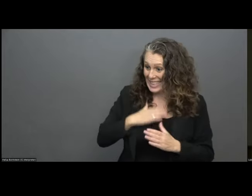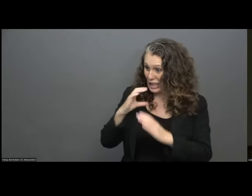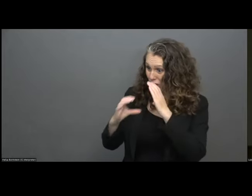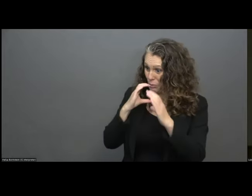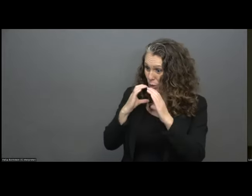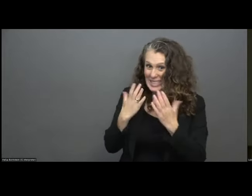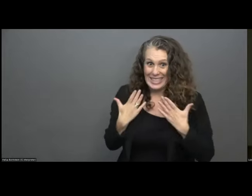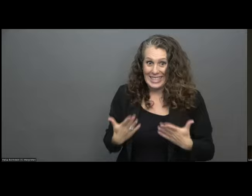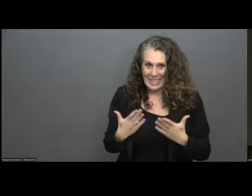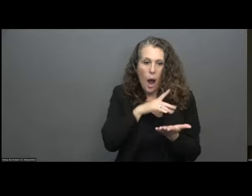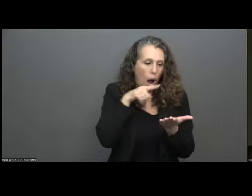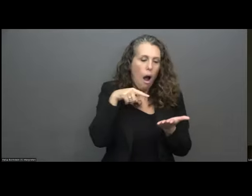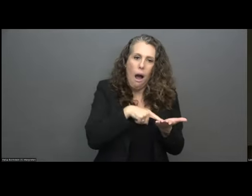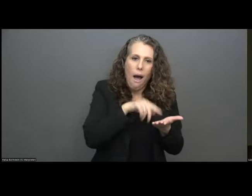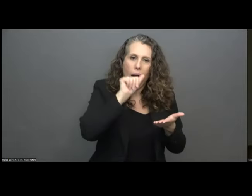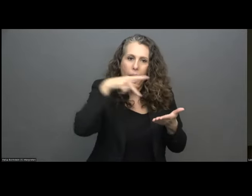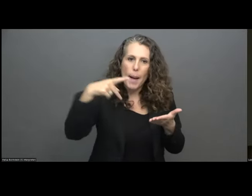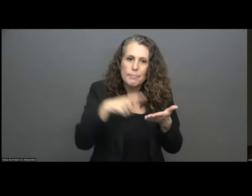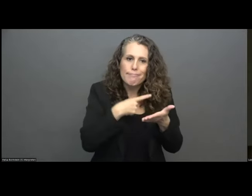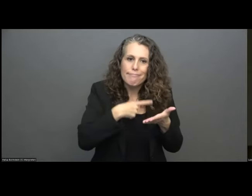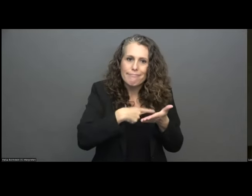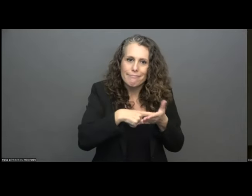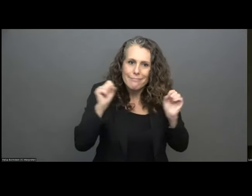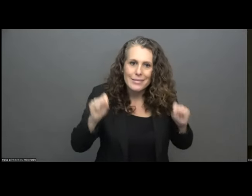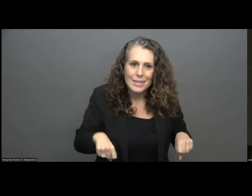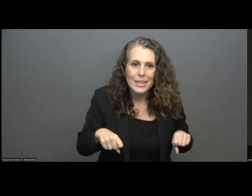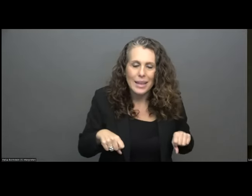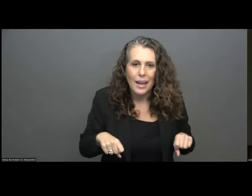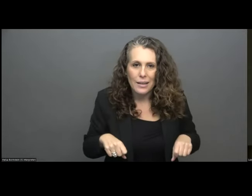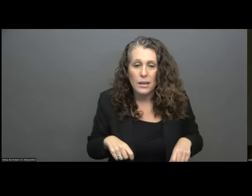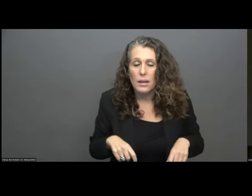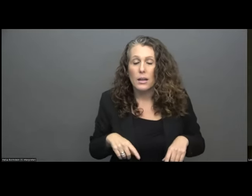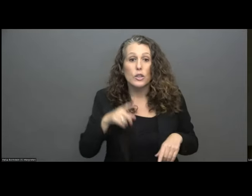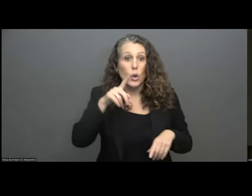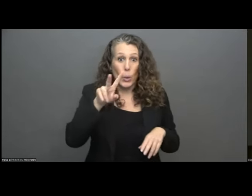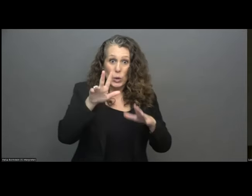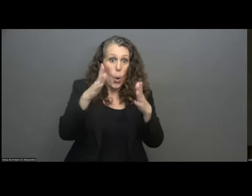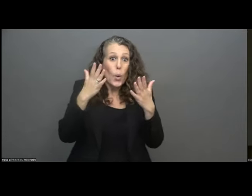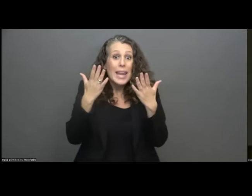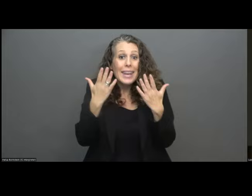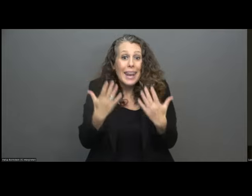10:26:53 What has happened is that this is opening up situations whereby when we during